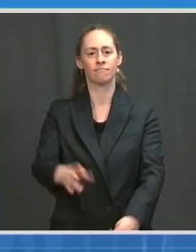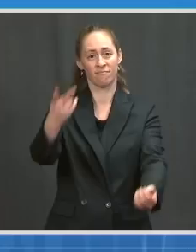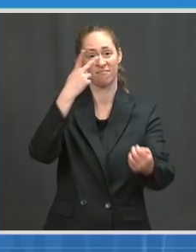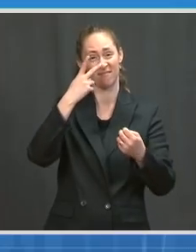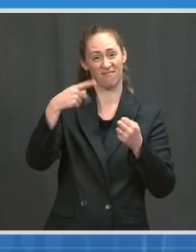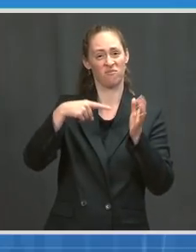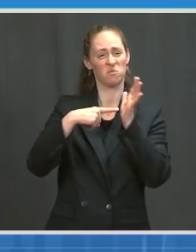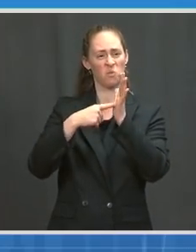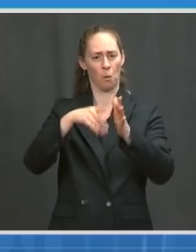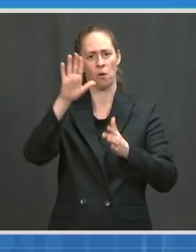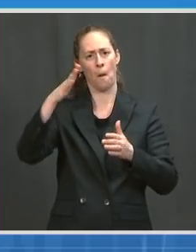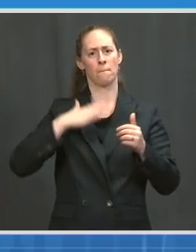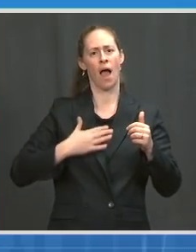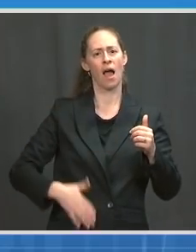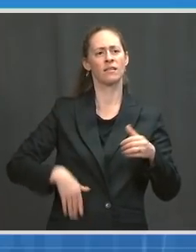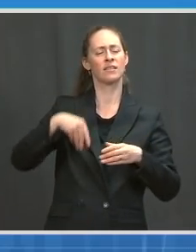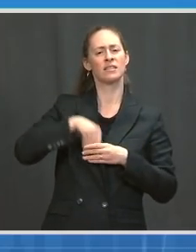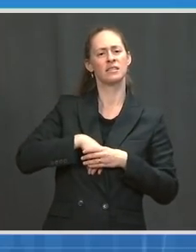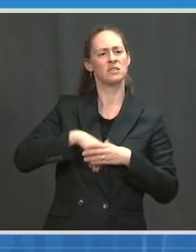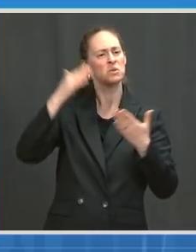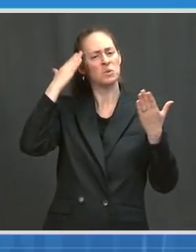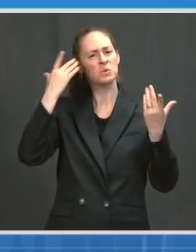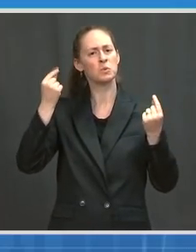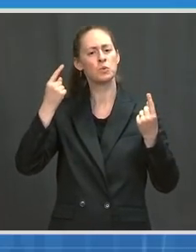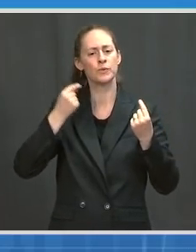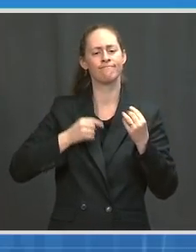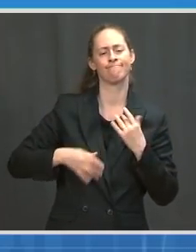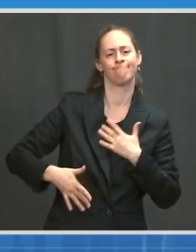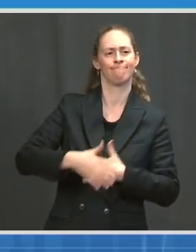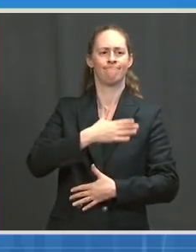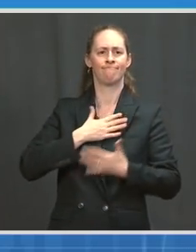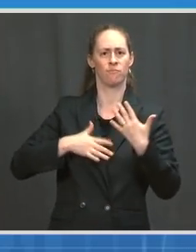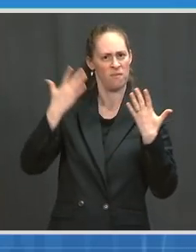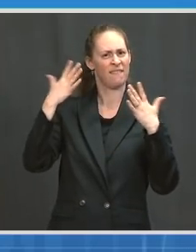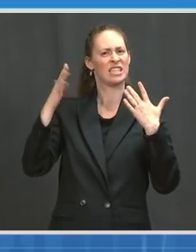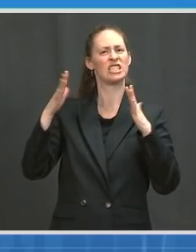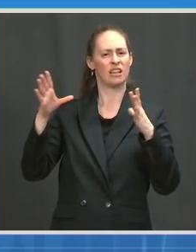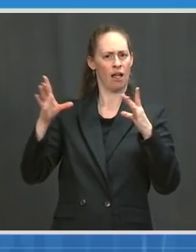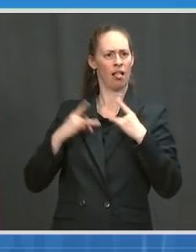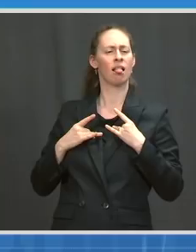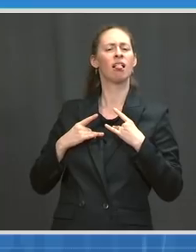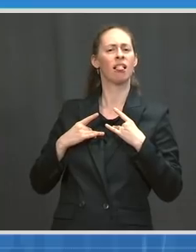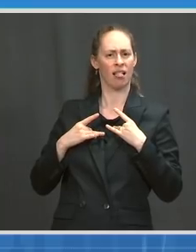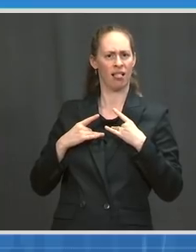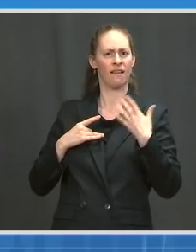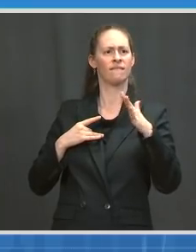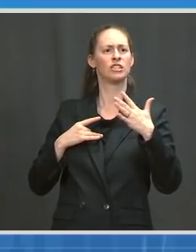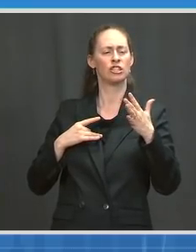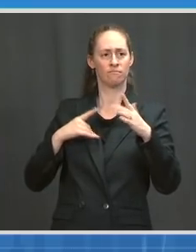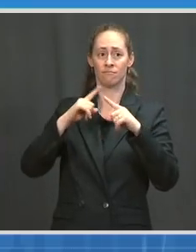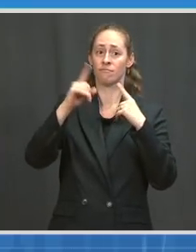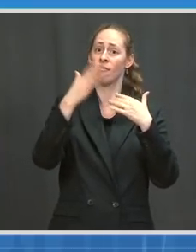and then boost it with two doses of an mRNA, you had interesting increased protection